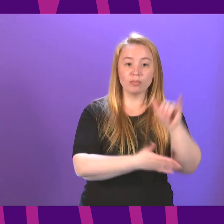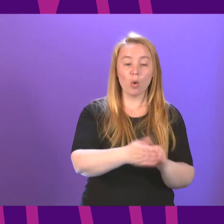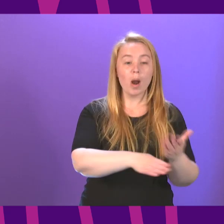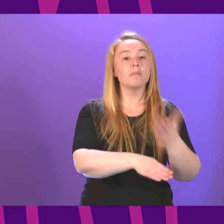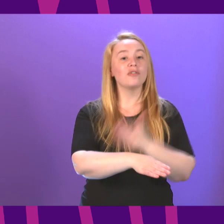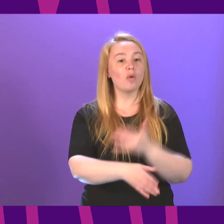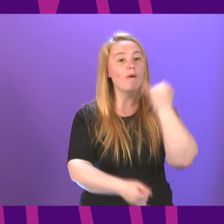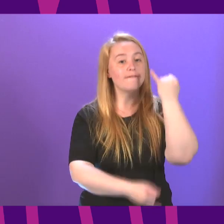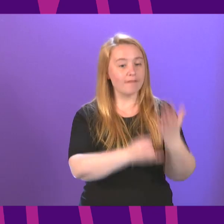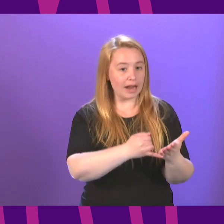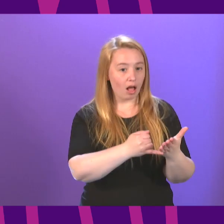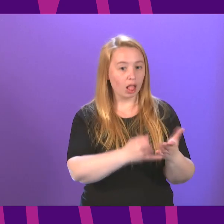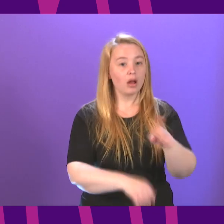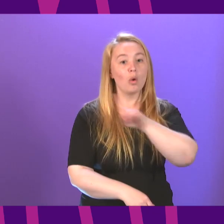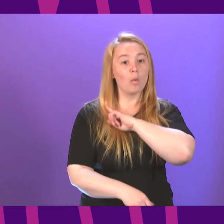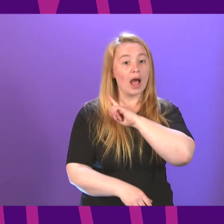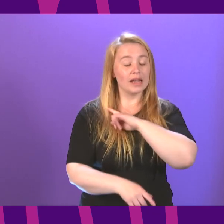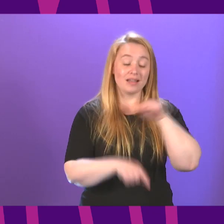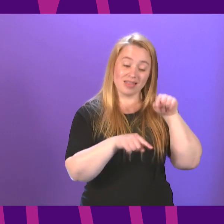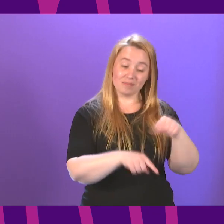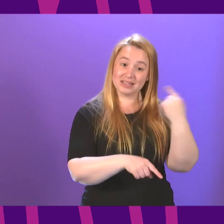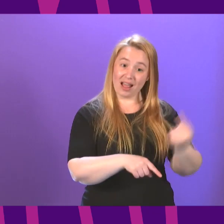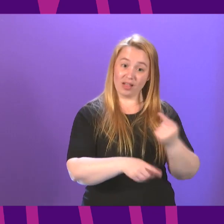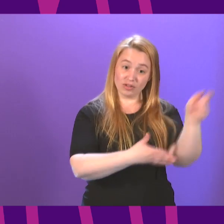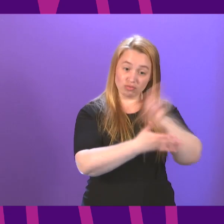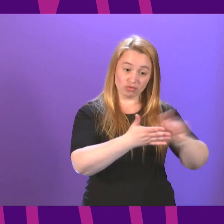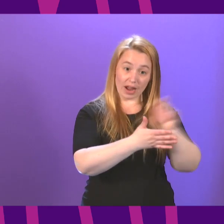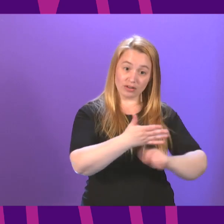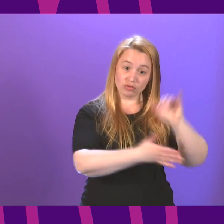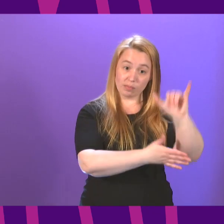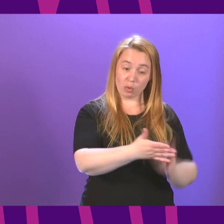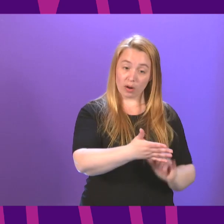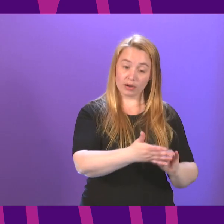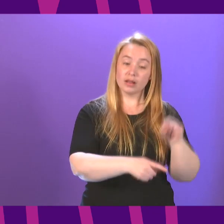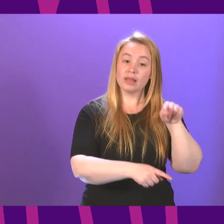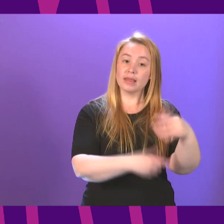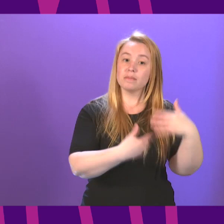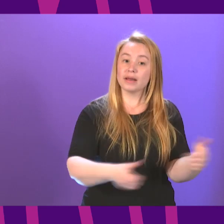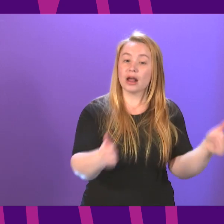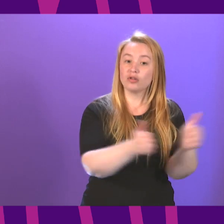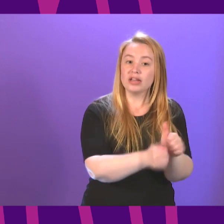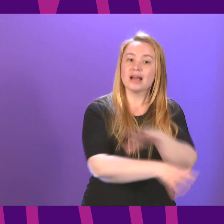because it is the author of the report. We got its agreement to place a summary report